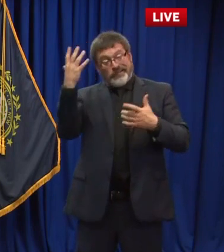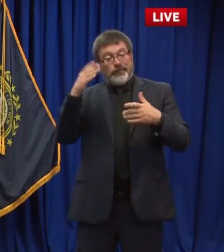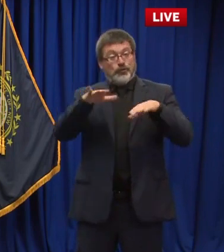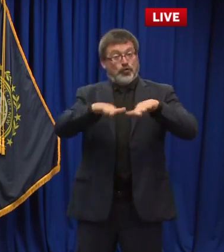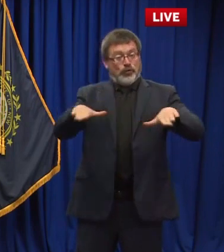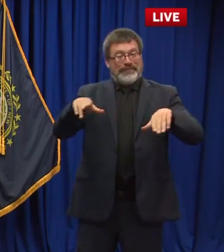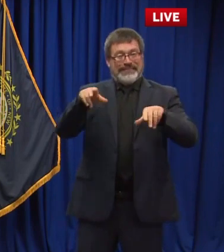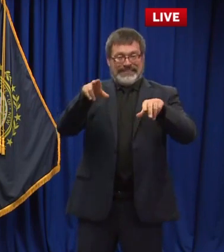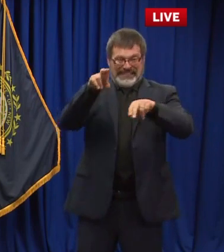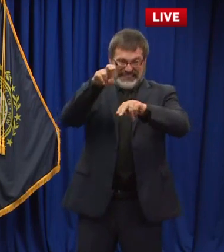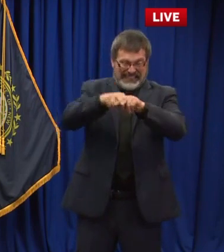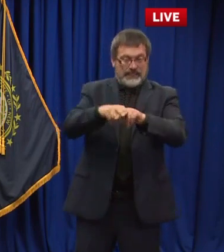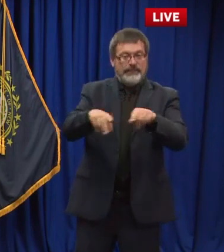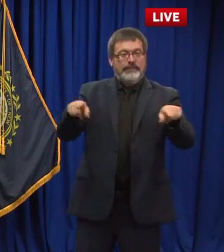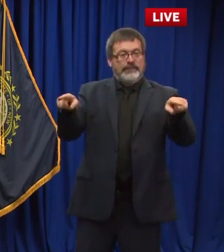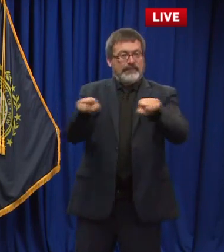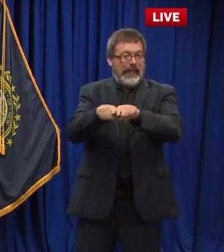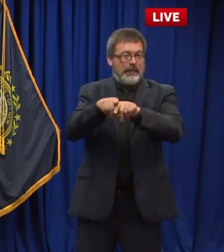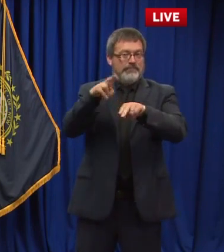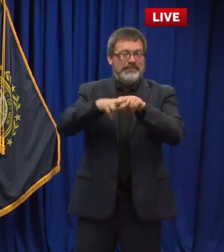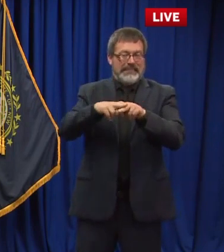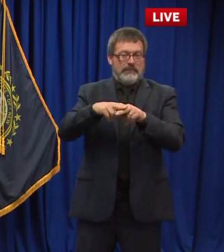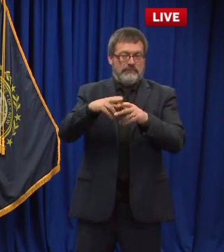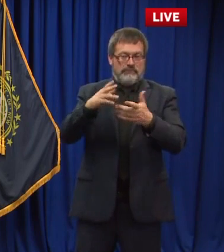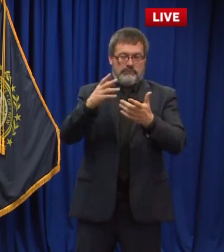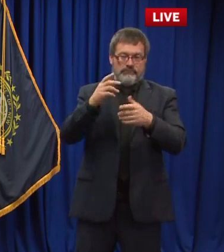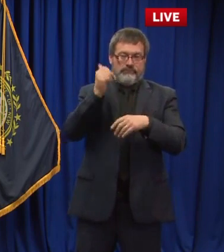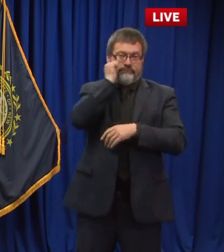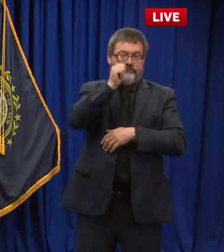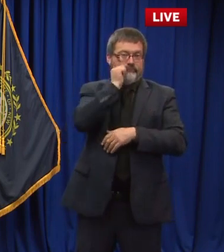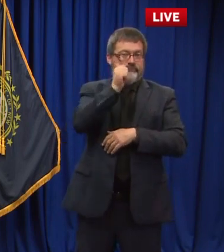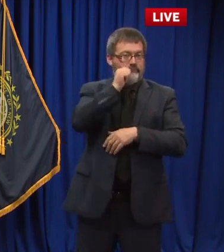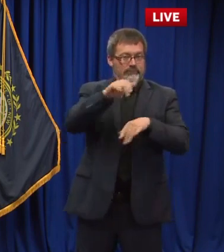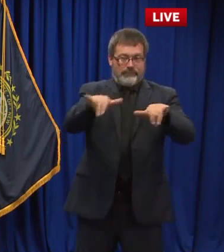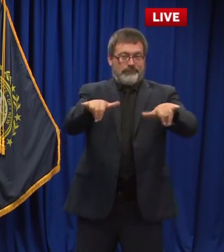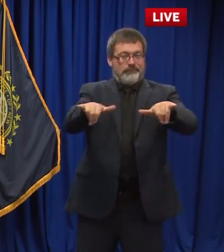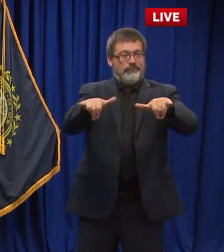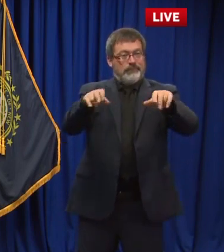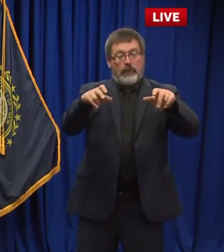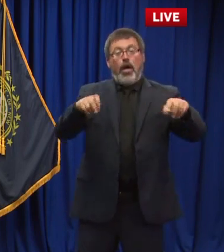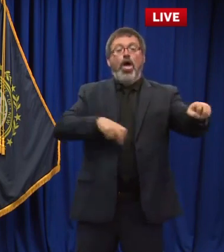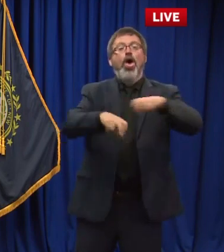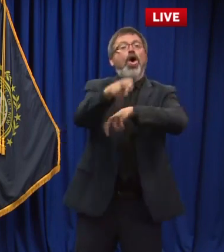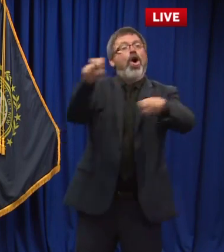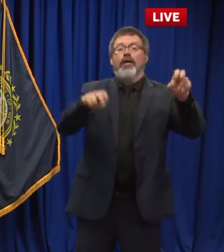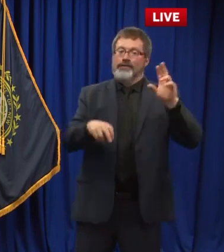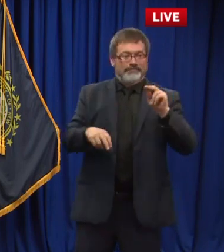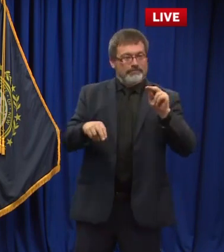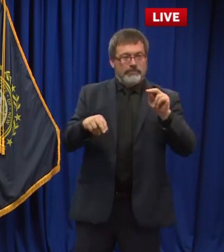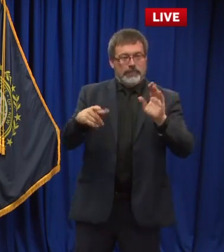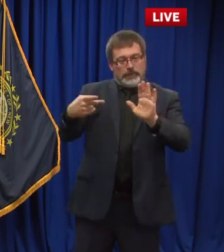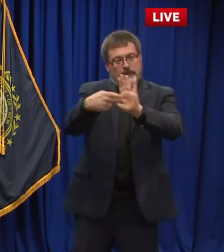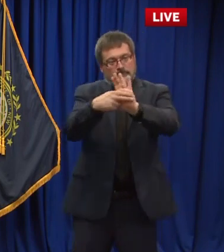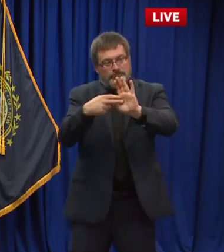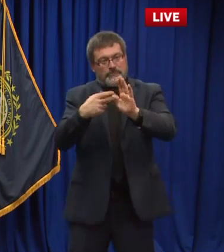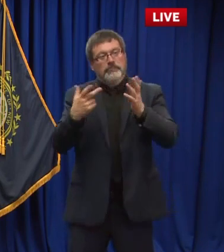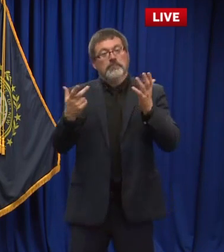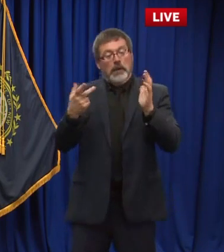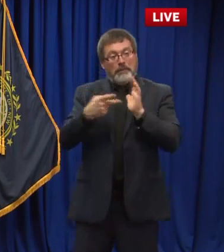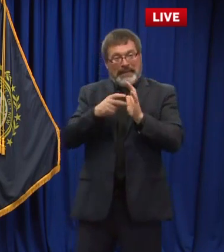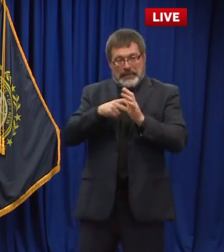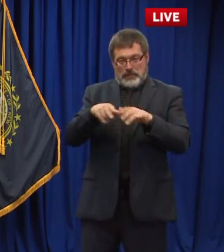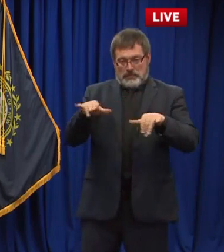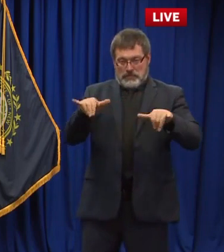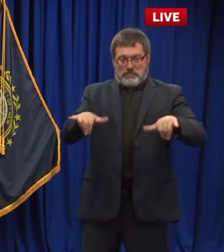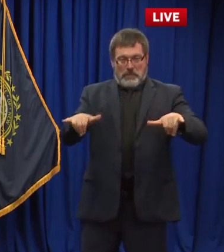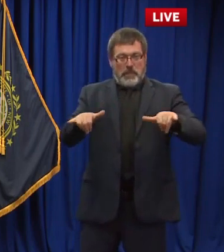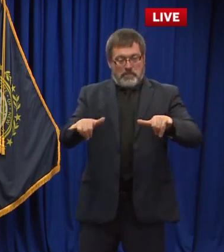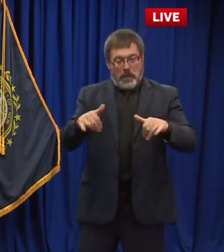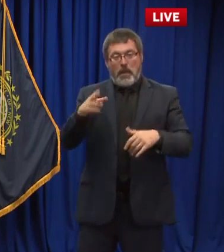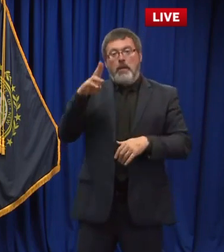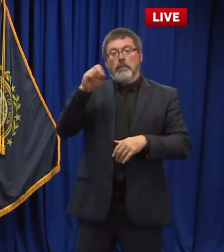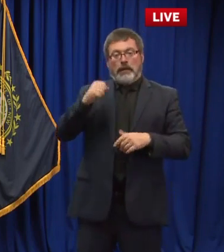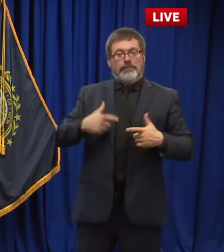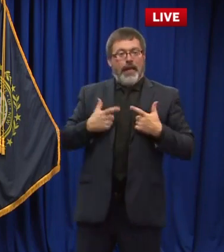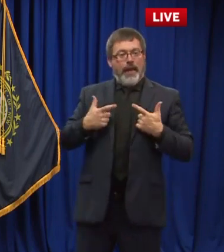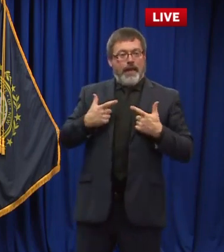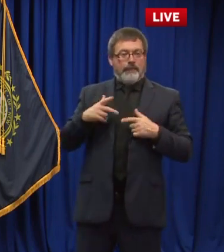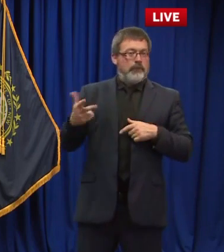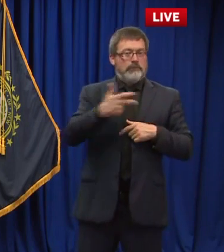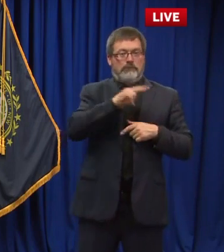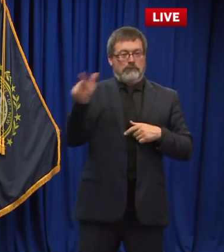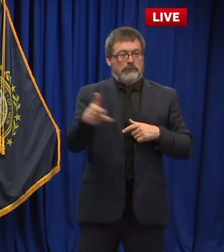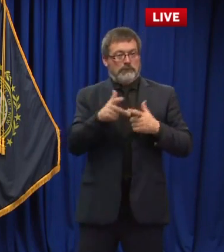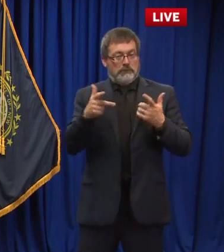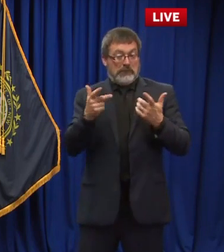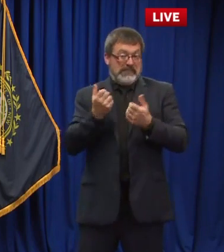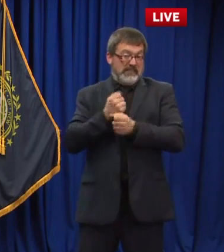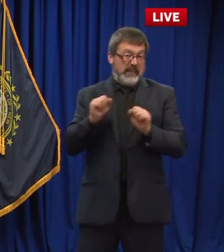THERE ARE OTHER TOOLS AND IDEAS THESE DISTRICTS CAN IMPLEMENT TO ALLOW THE PUBLIC HEALTH AND SAFETY ASPECTS TO COME TO THE FOREFRONT STILL BE MANAGEABLE FOR THE BUS DRIVERS AND GET THE